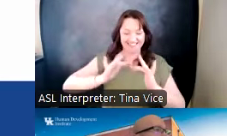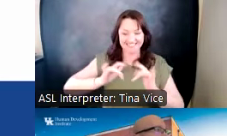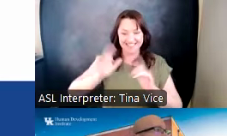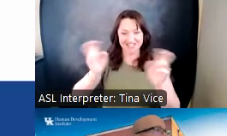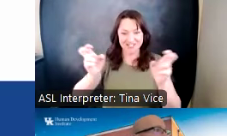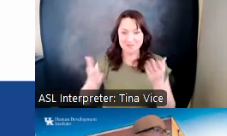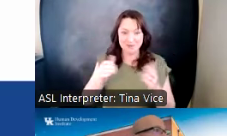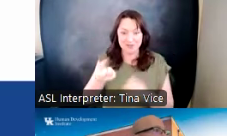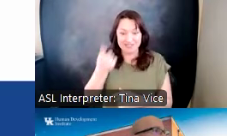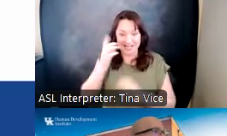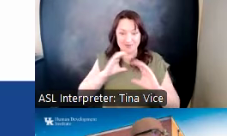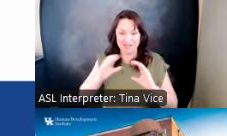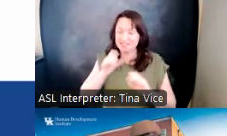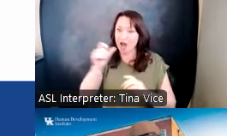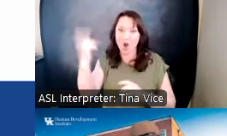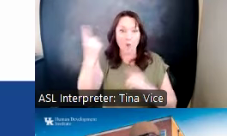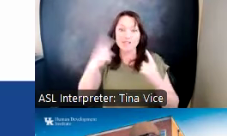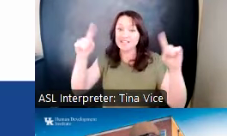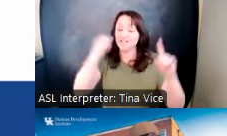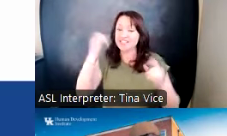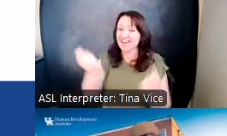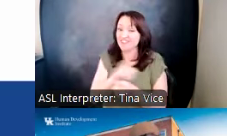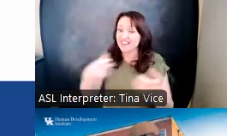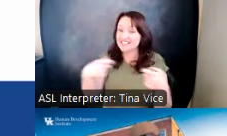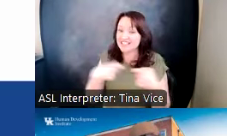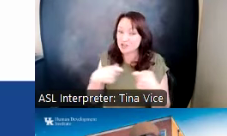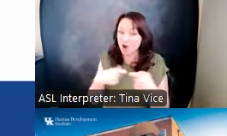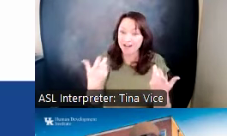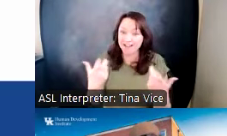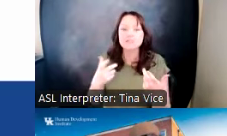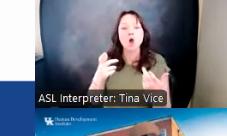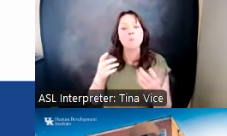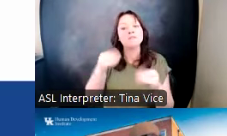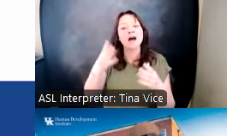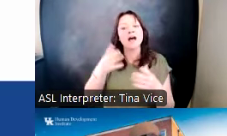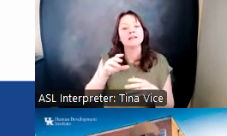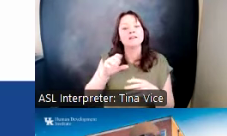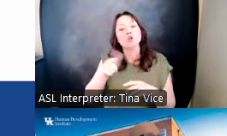successful if they're all electronic and giving other alternative options for ways to engage your participants.